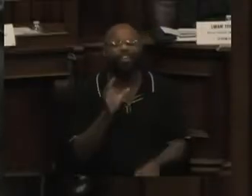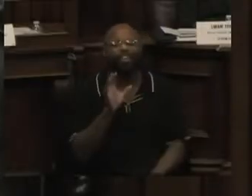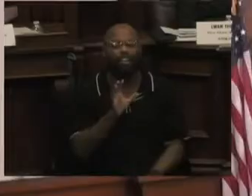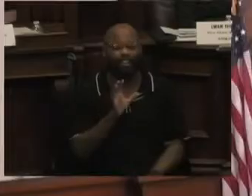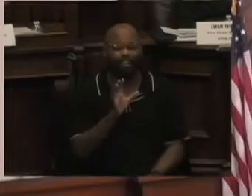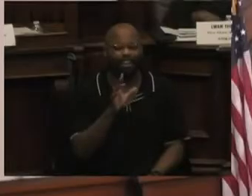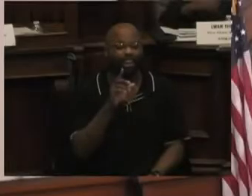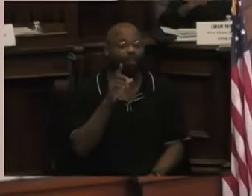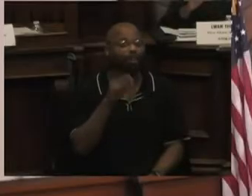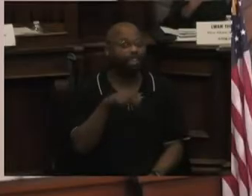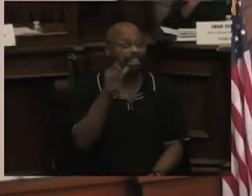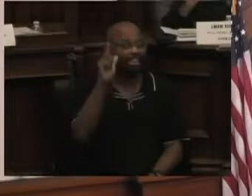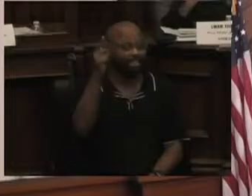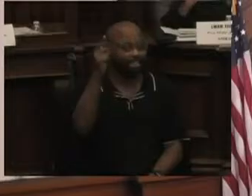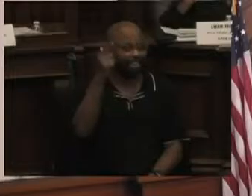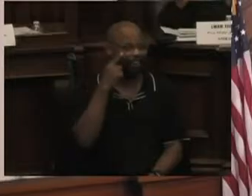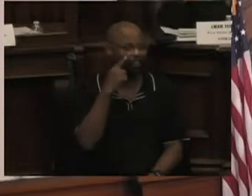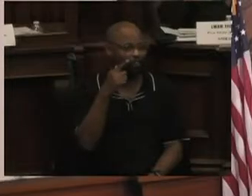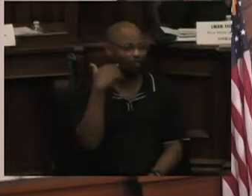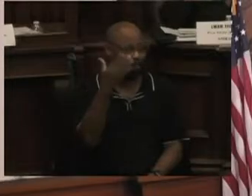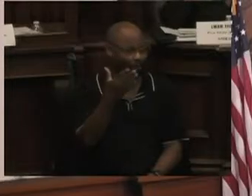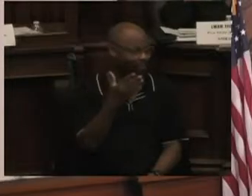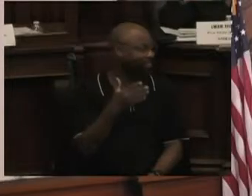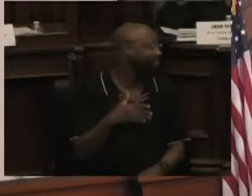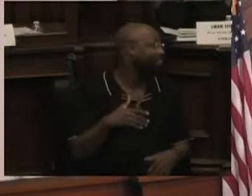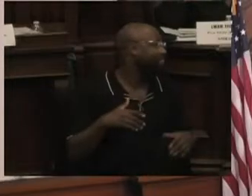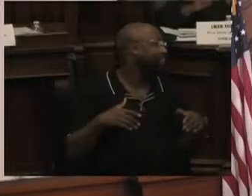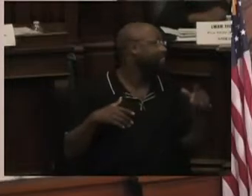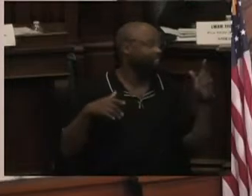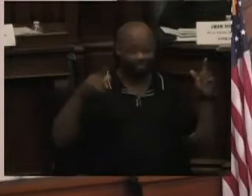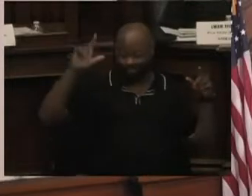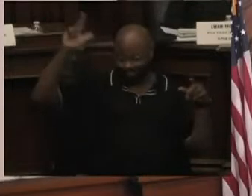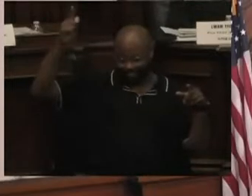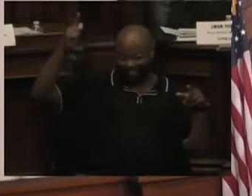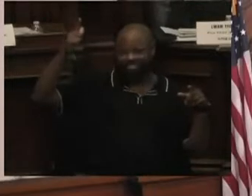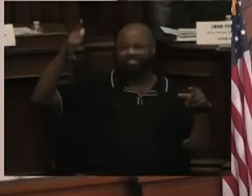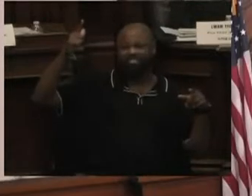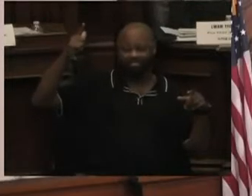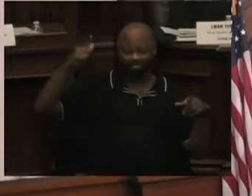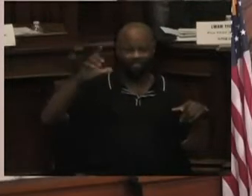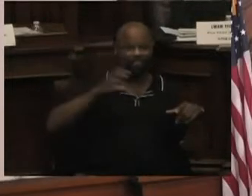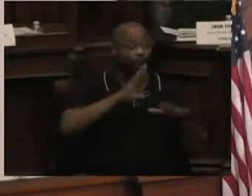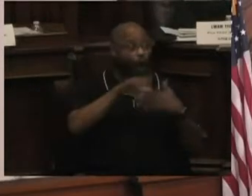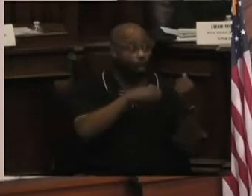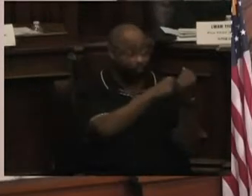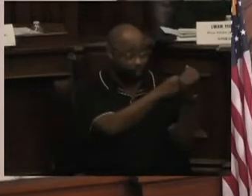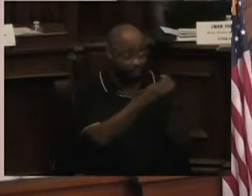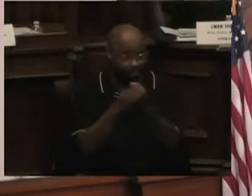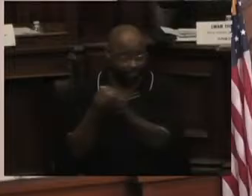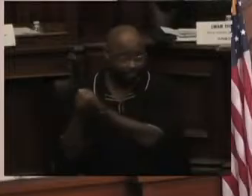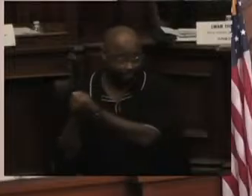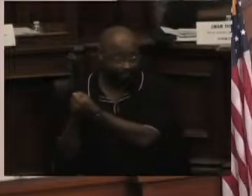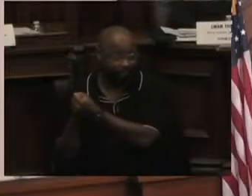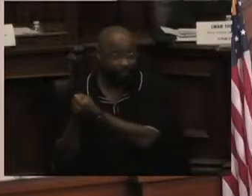create the committee first and then we can fill it. So I just want to make sure we need a